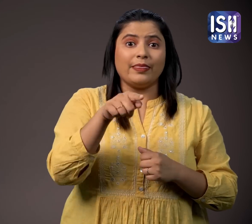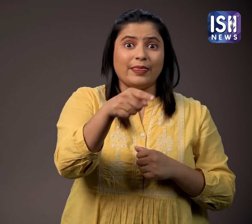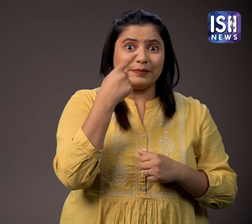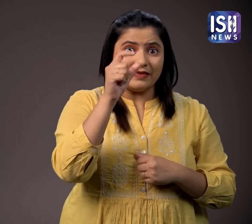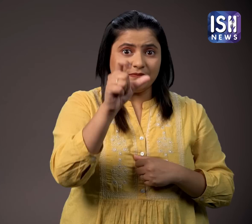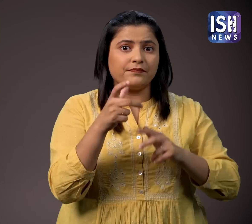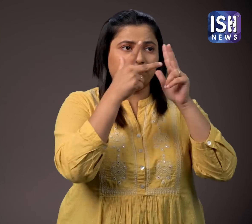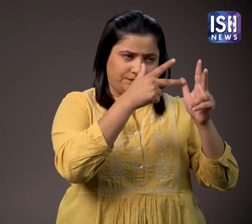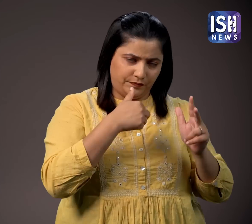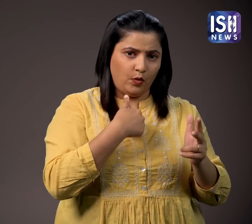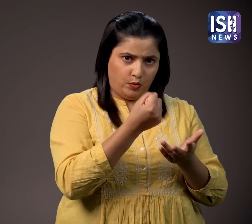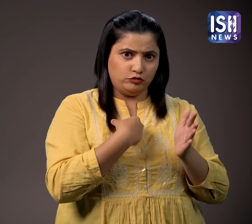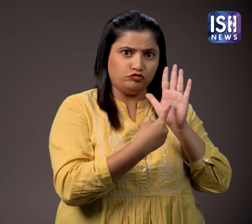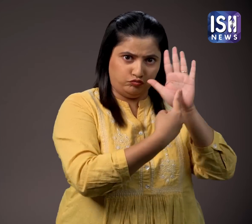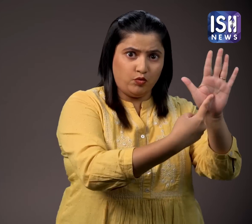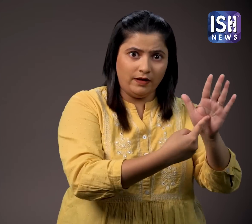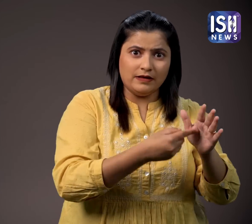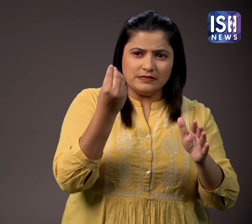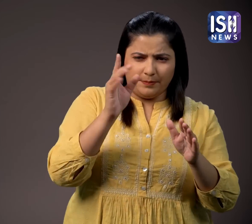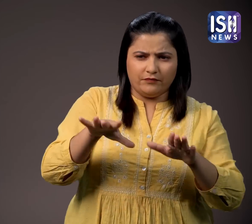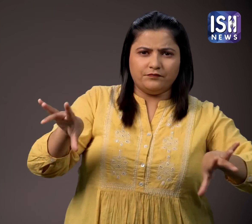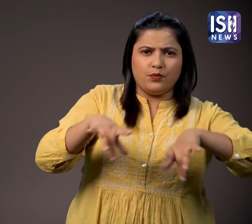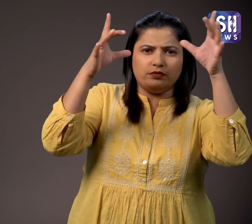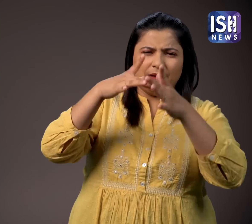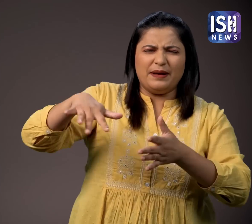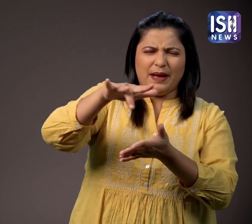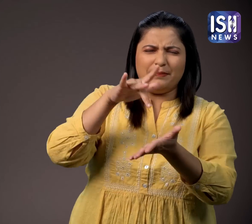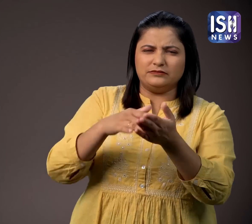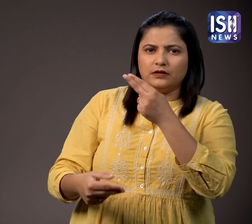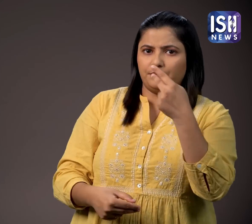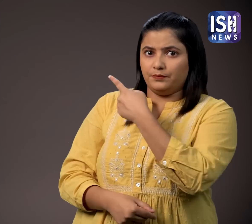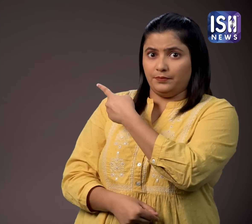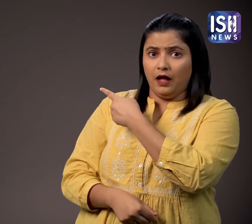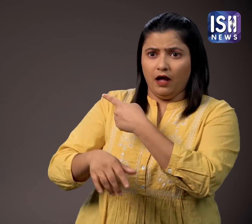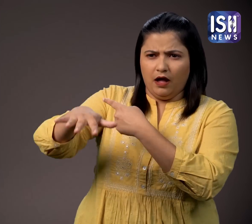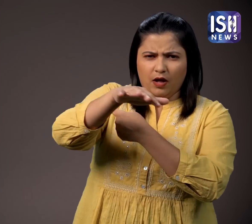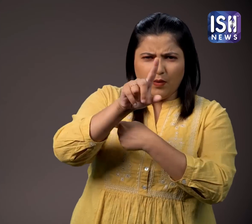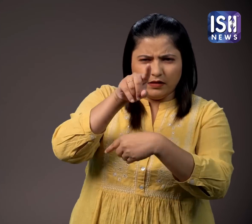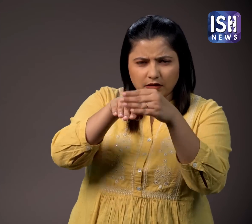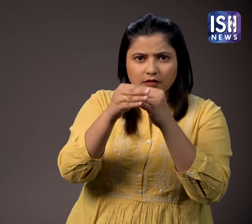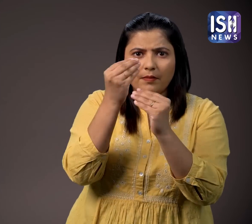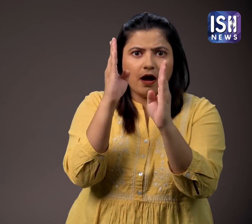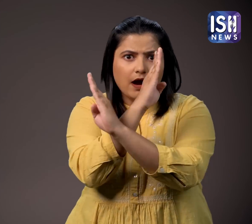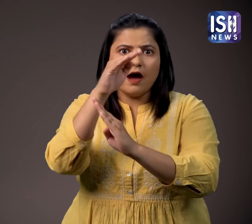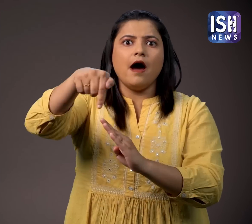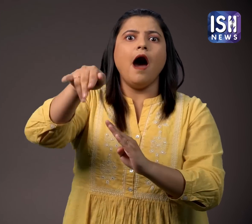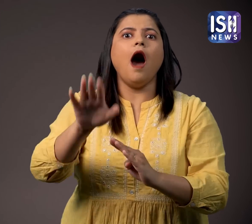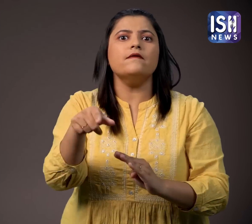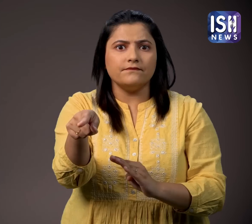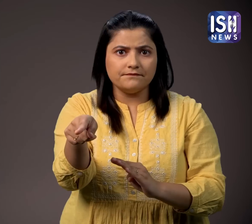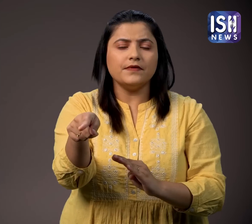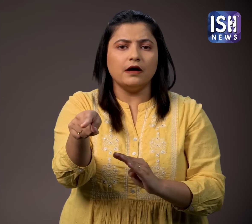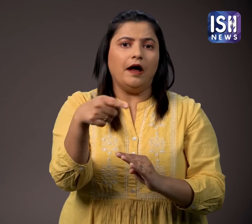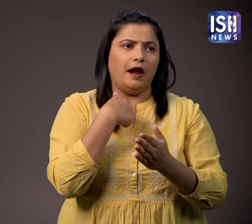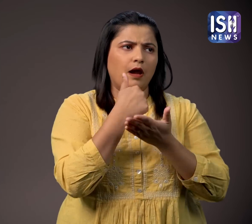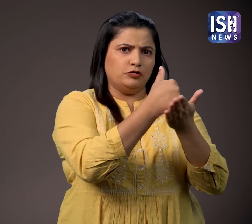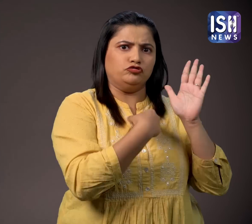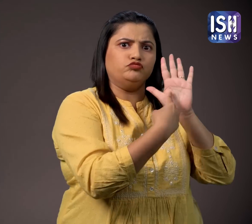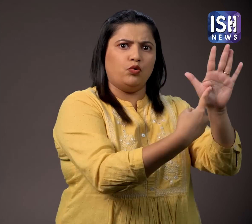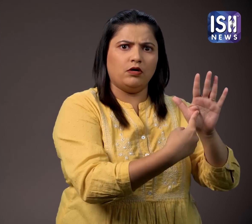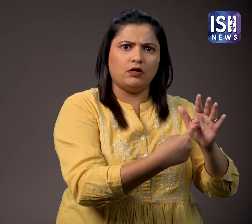The accused agreed to lead the security forces to the terrorists' hideout in this forest.